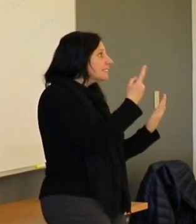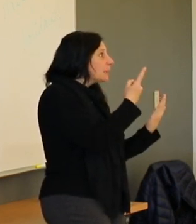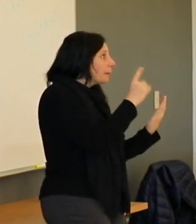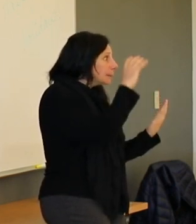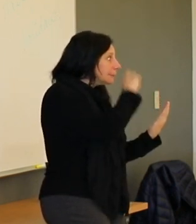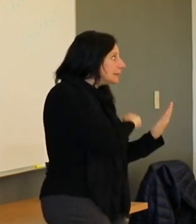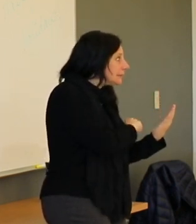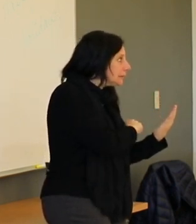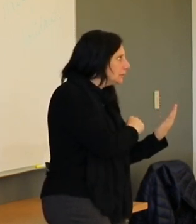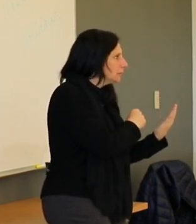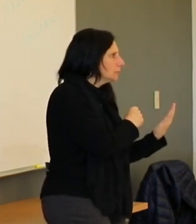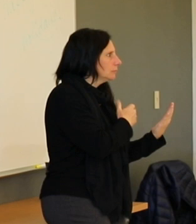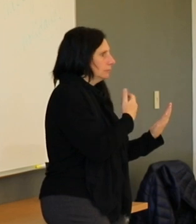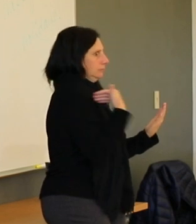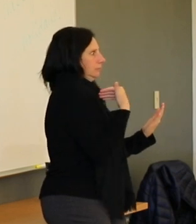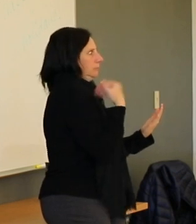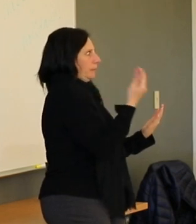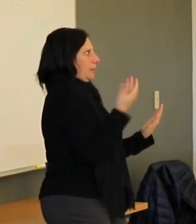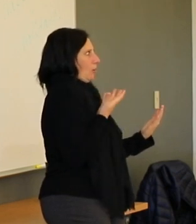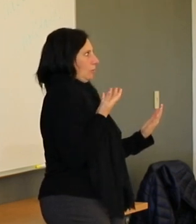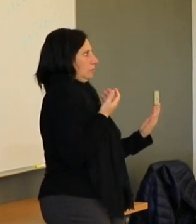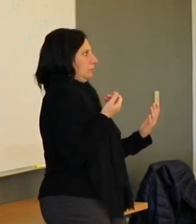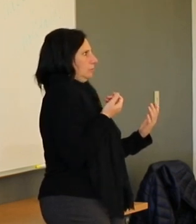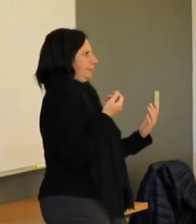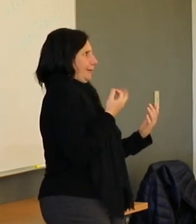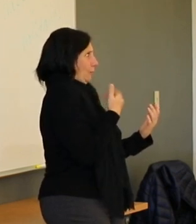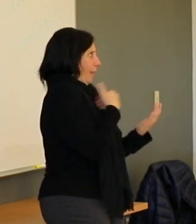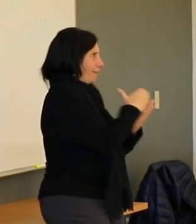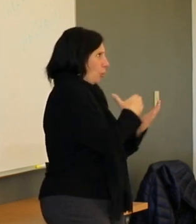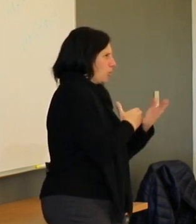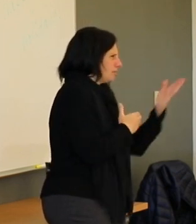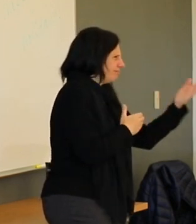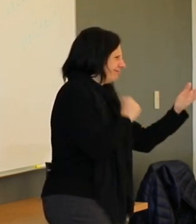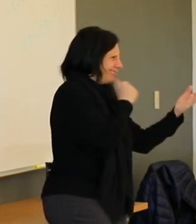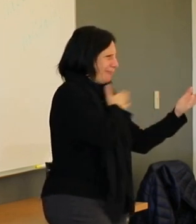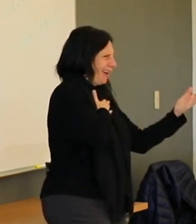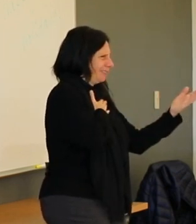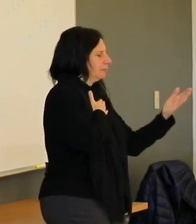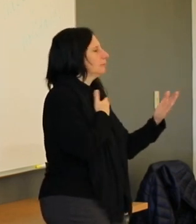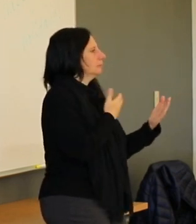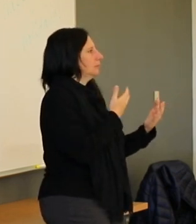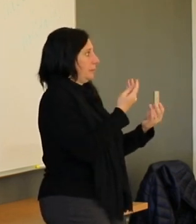if there's a course that you don't need that shouldn't be there. Let me know and I can adjust that for you.